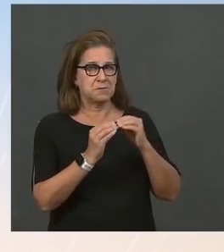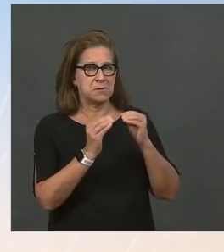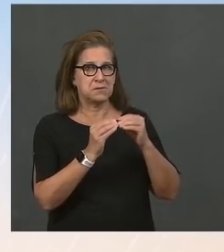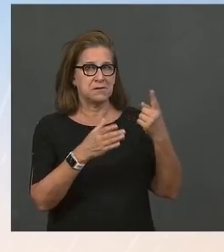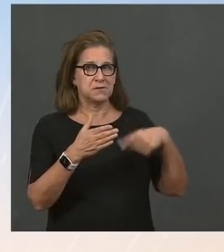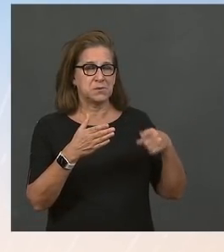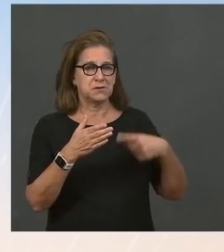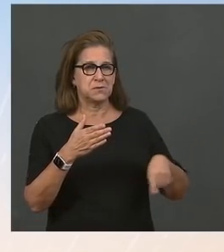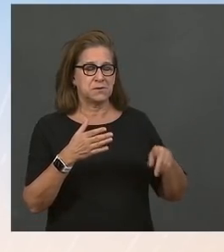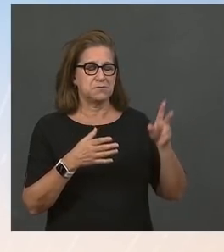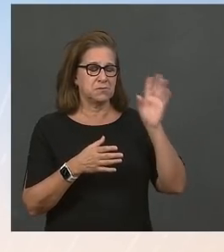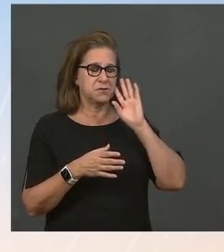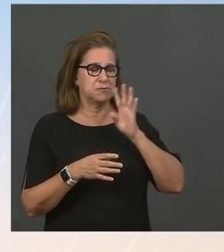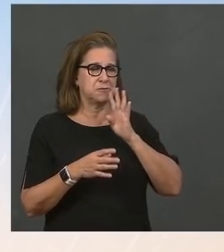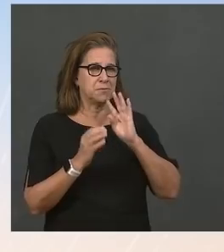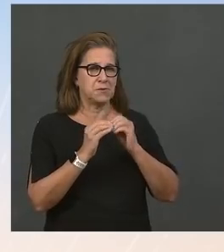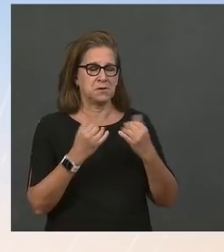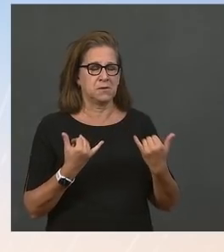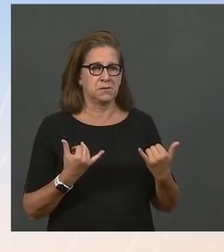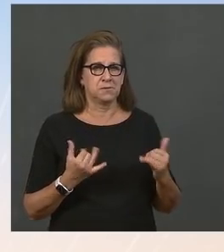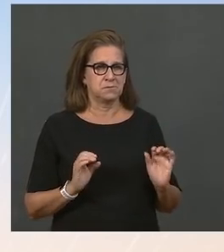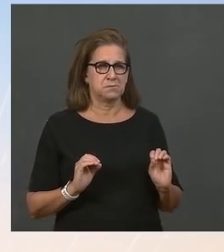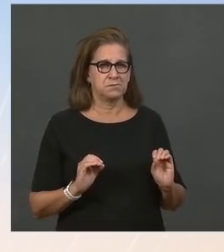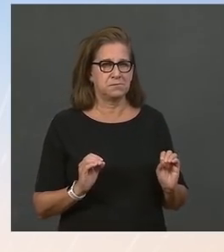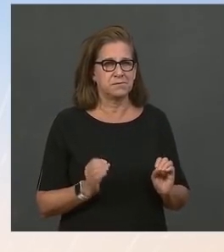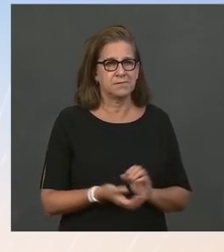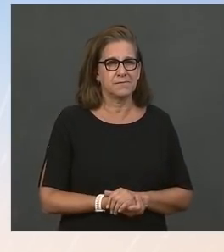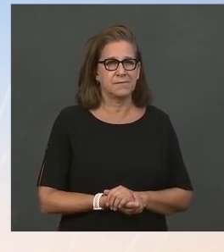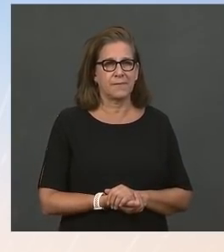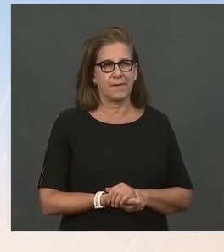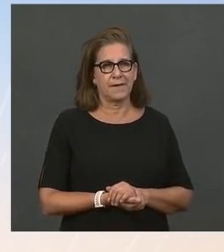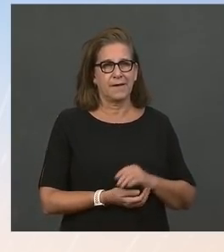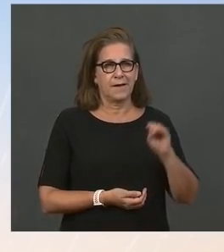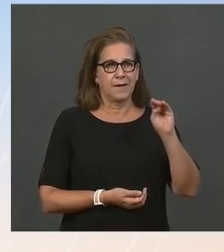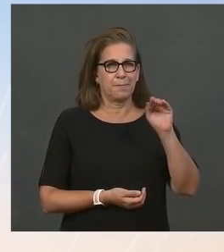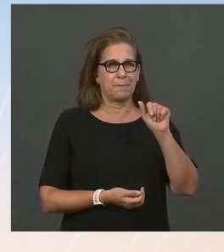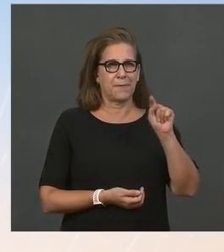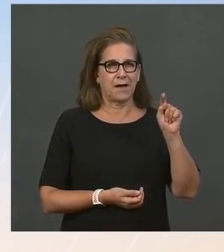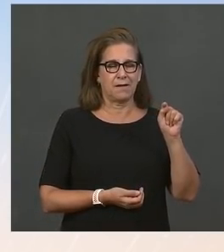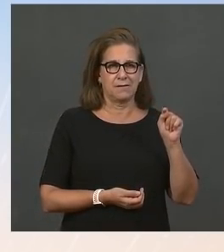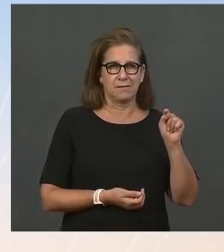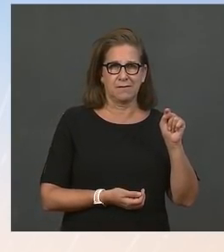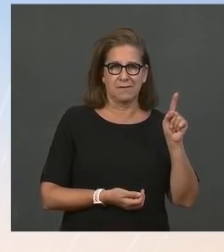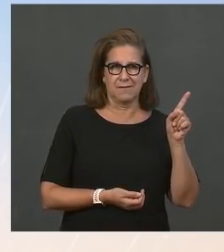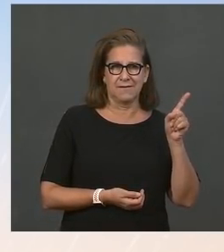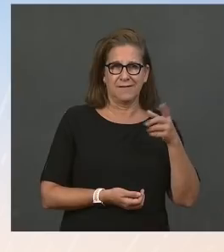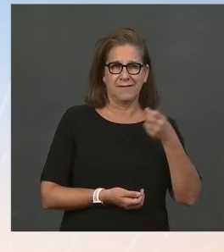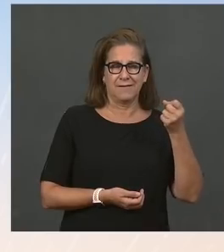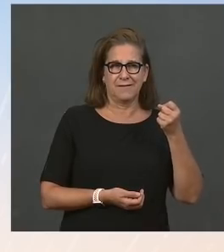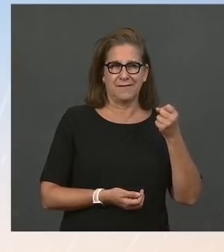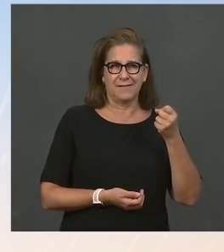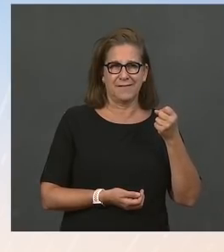The Press: Matt took my climate question. But on -- Ms. Psaki: That's okay. You can ask in a different way. The Press: No, I won't do that. I've got others.